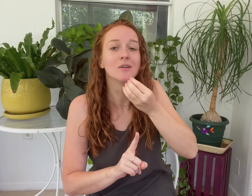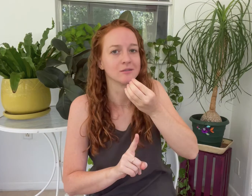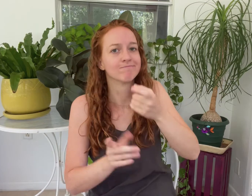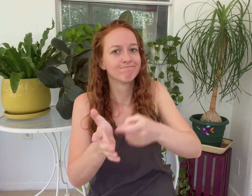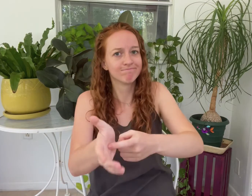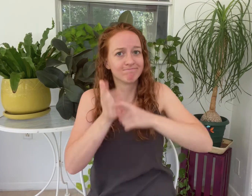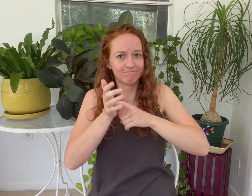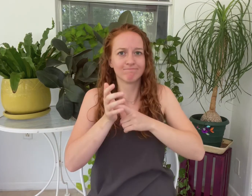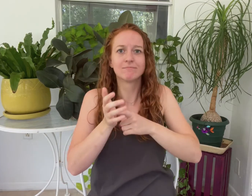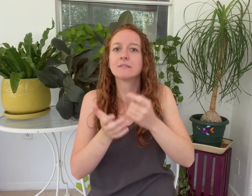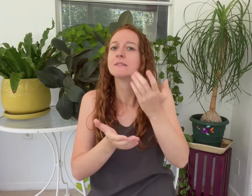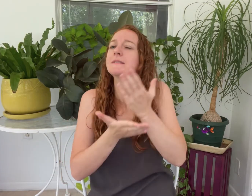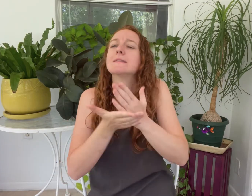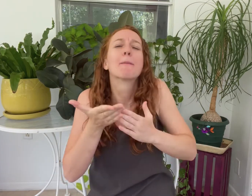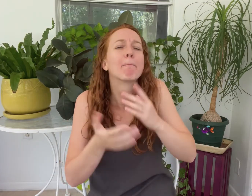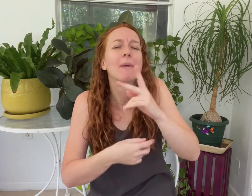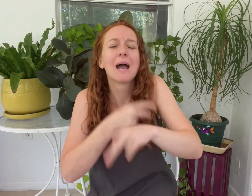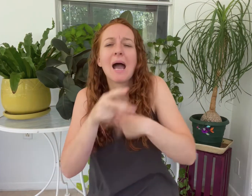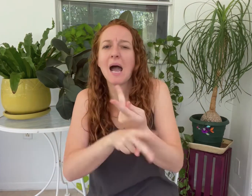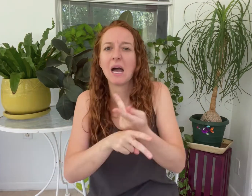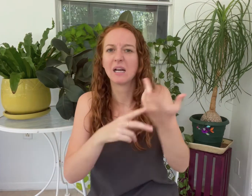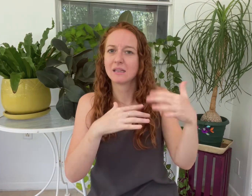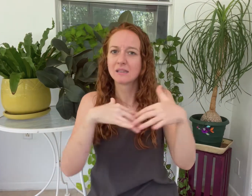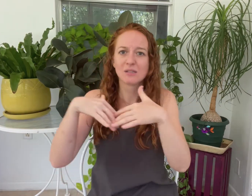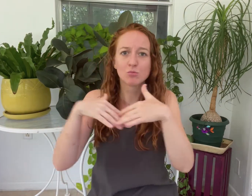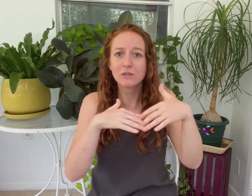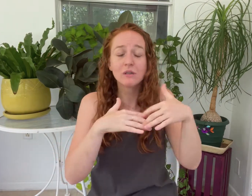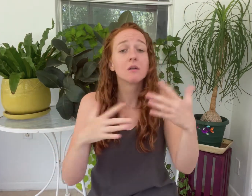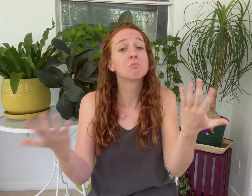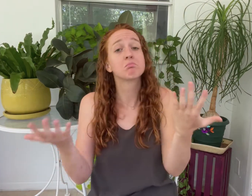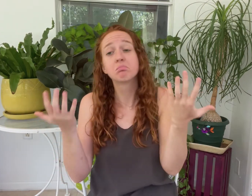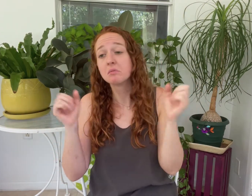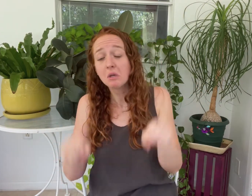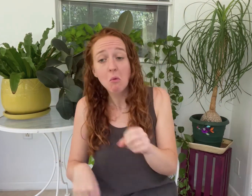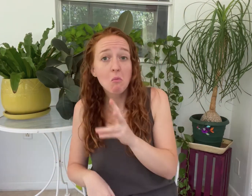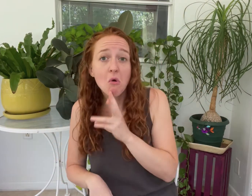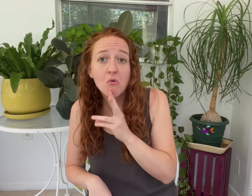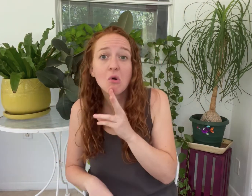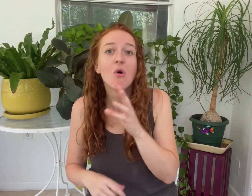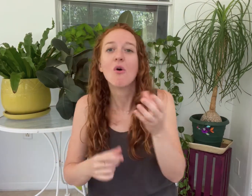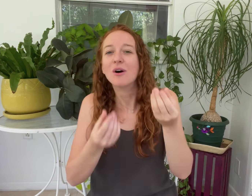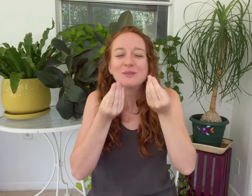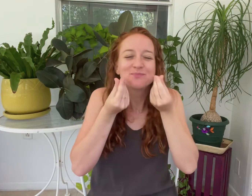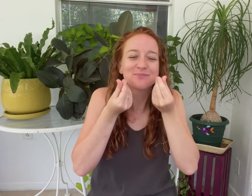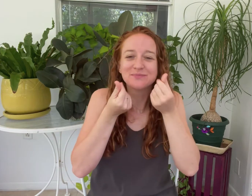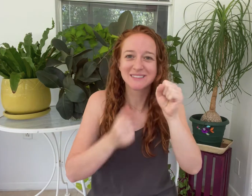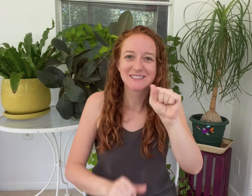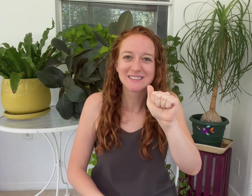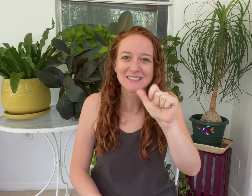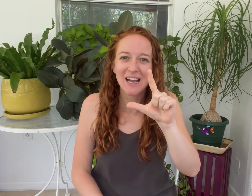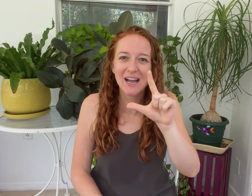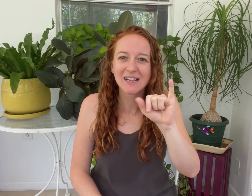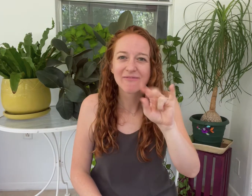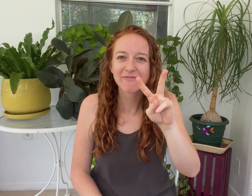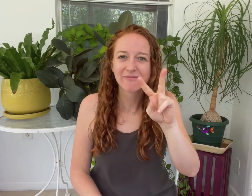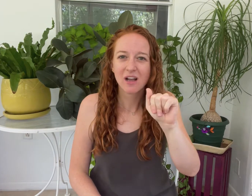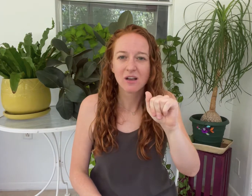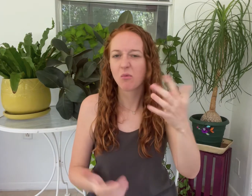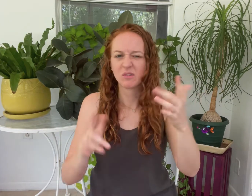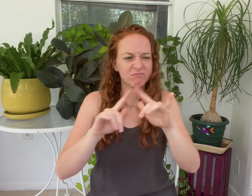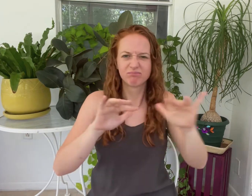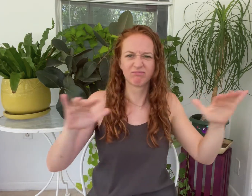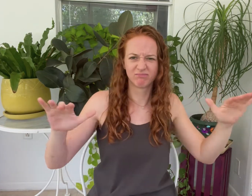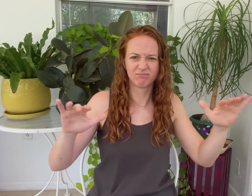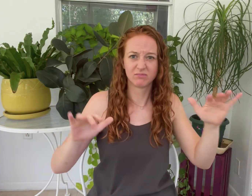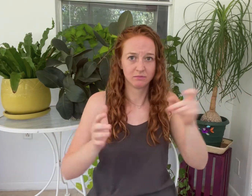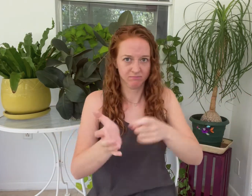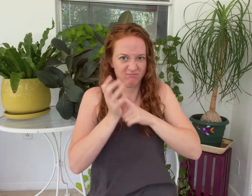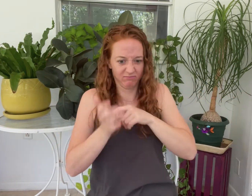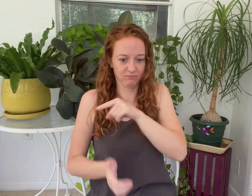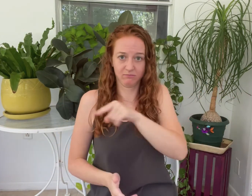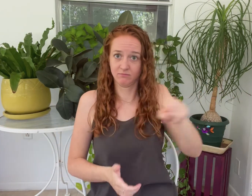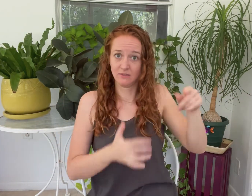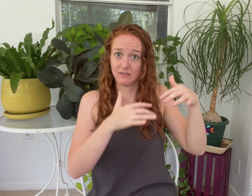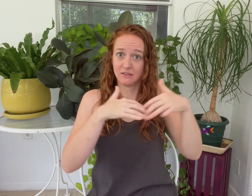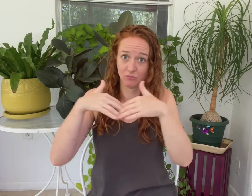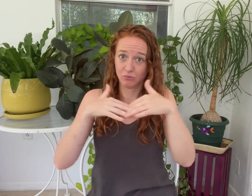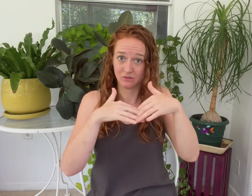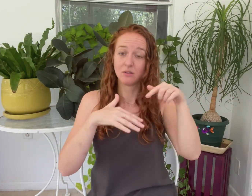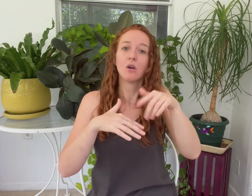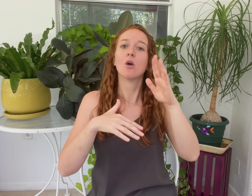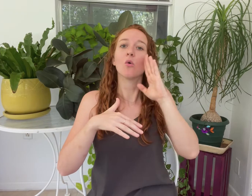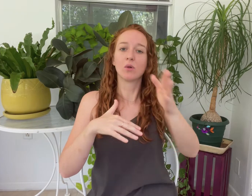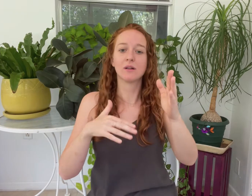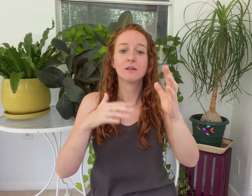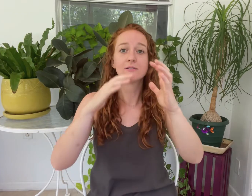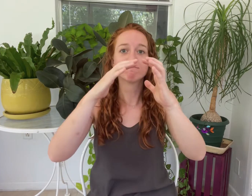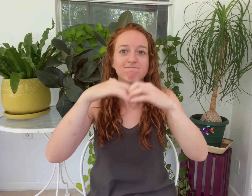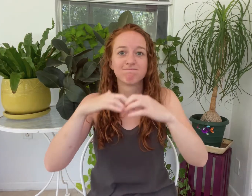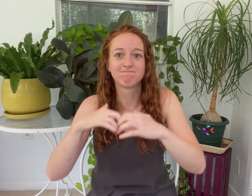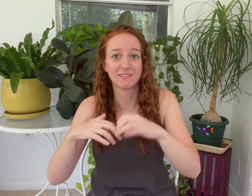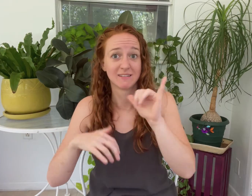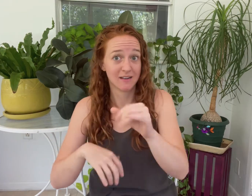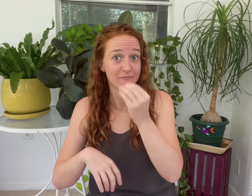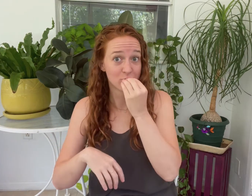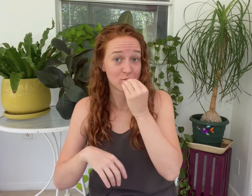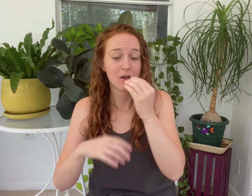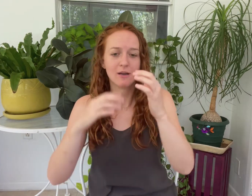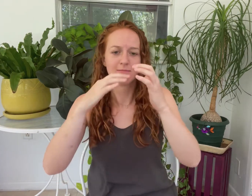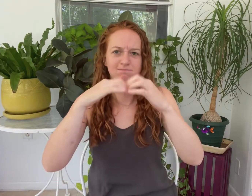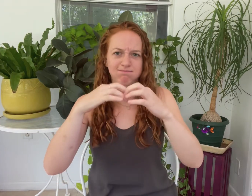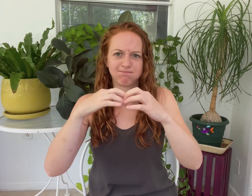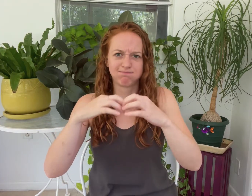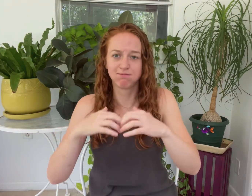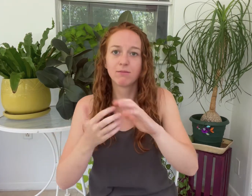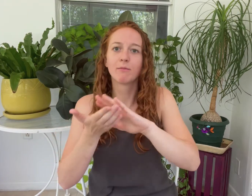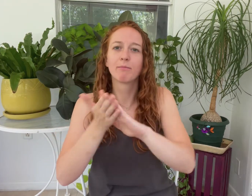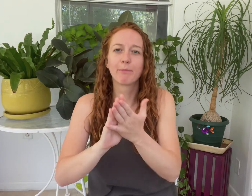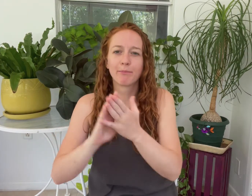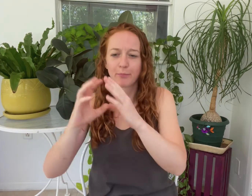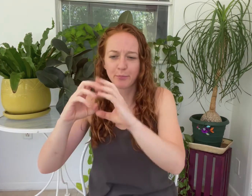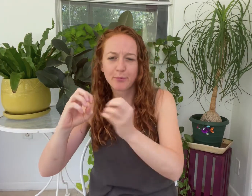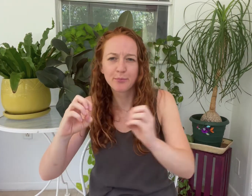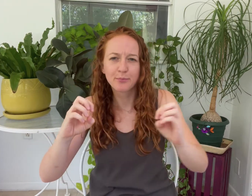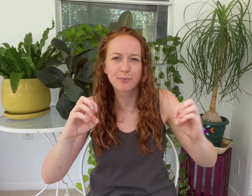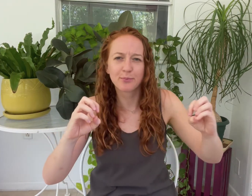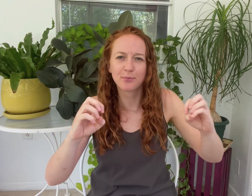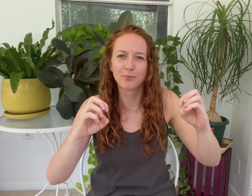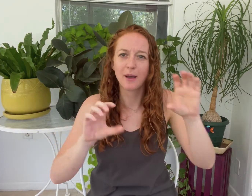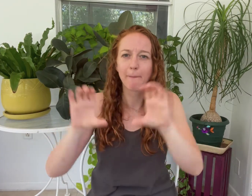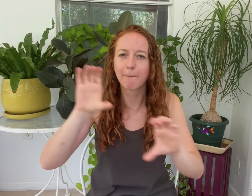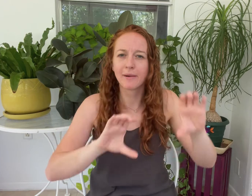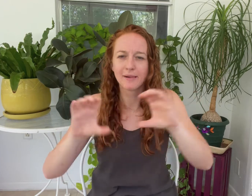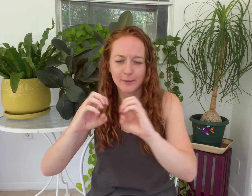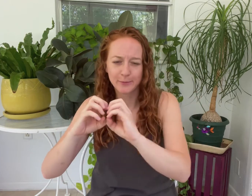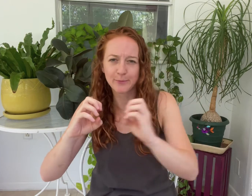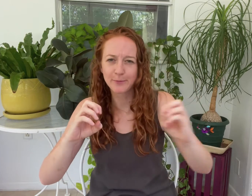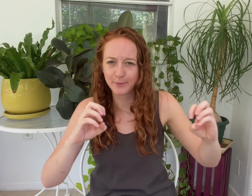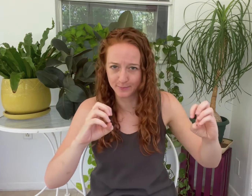chemicals from the food must first dissolve in a liquid of some sort (saliva, water, etc.).